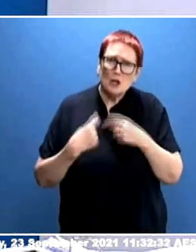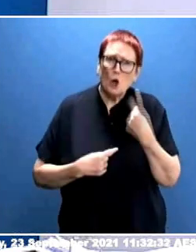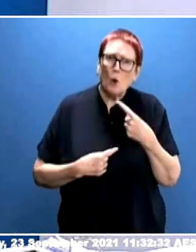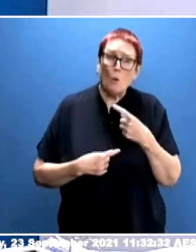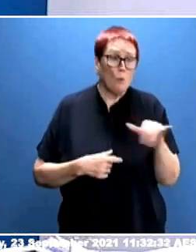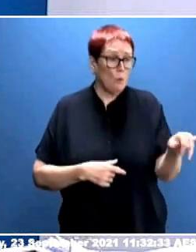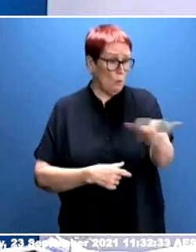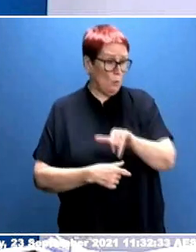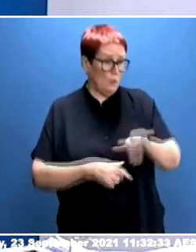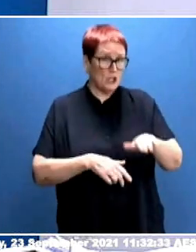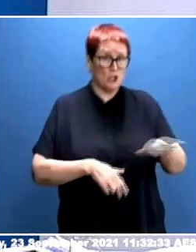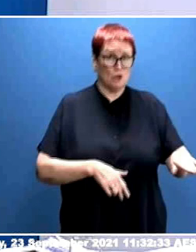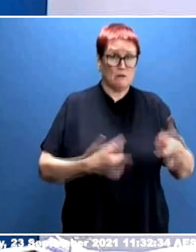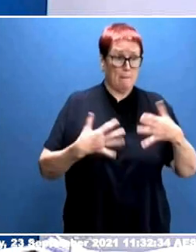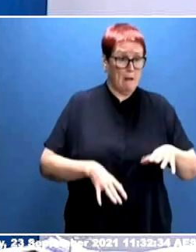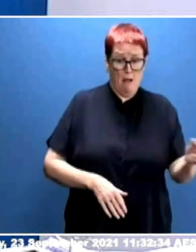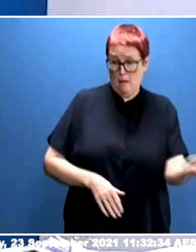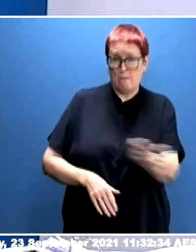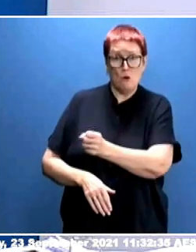are in fact the most complex?